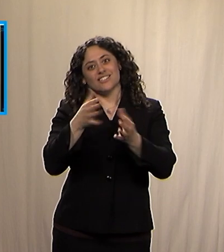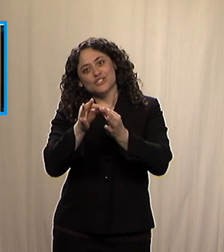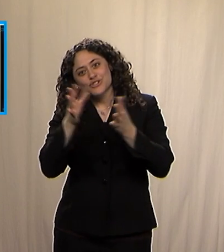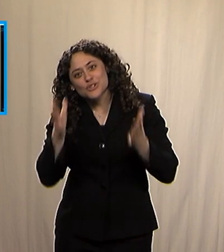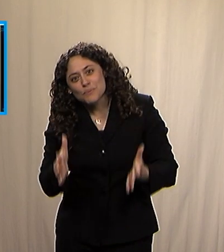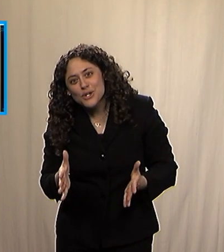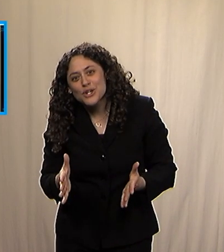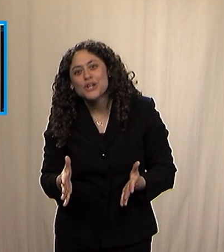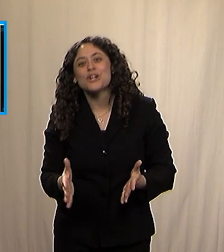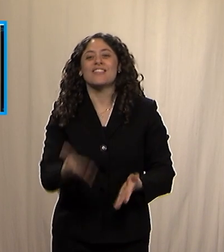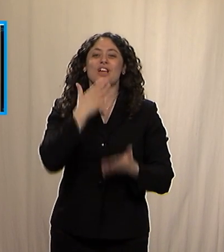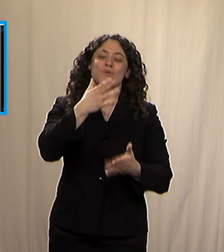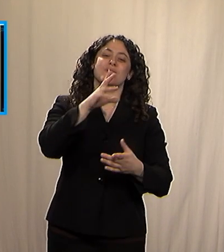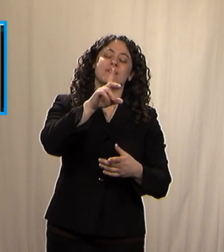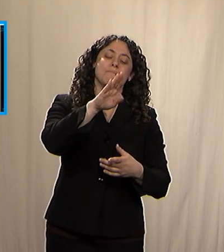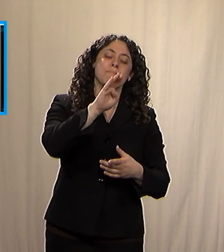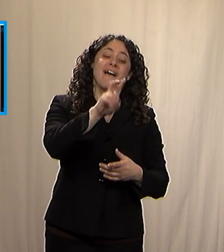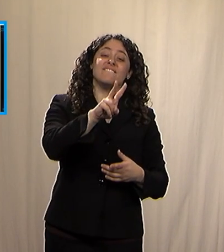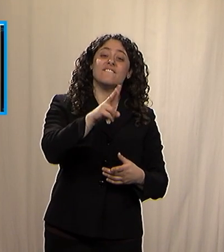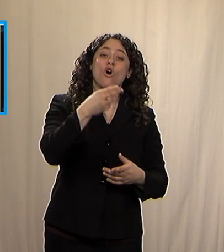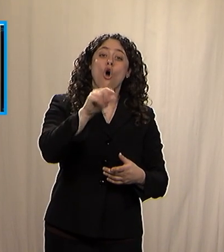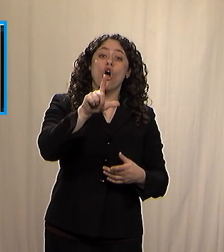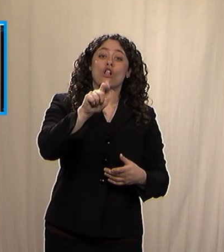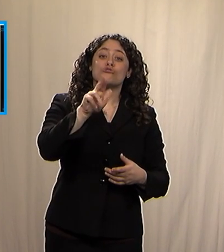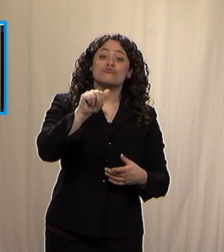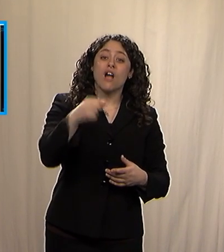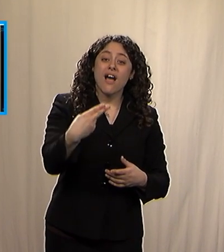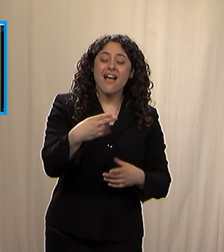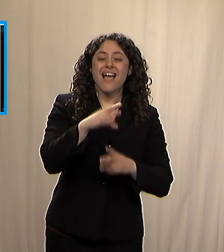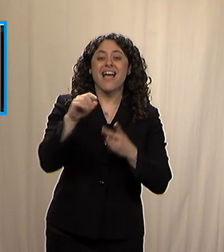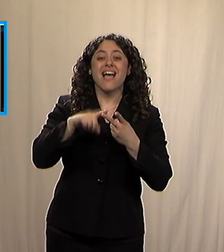Thank you to Bev and Hillary at Gallaudet for making this all happen.